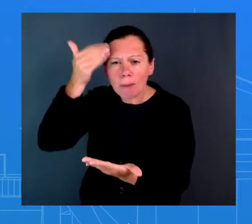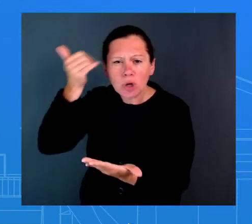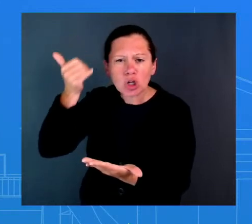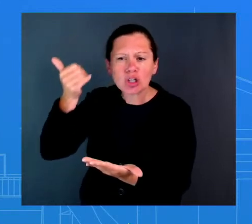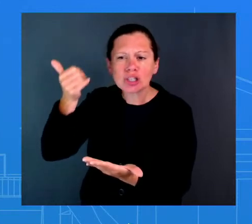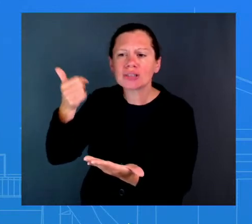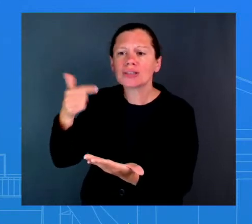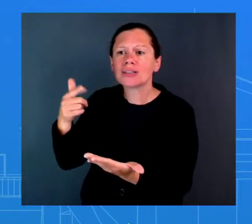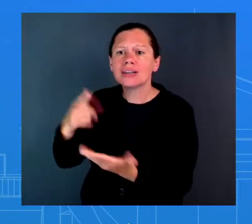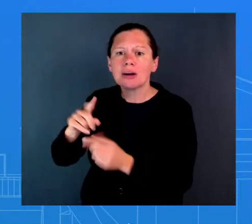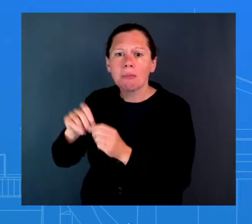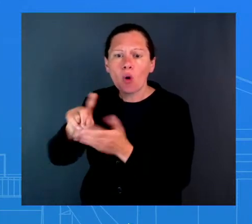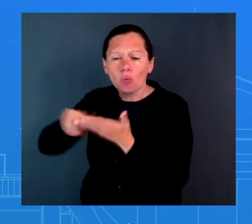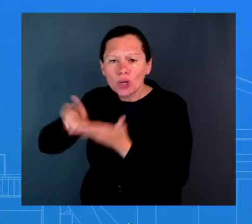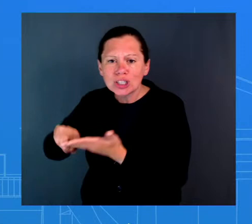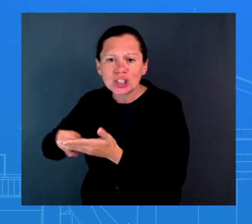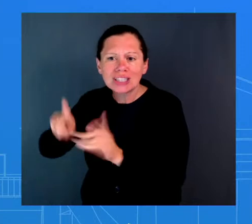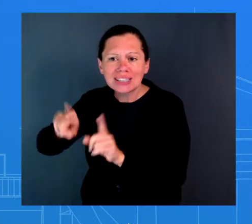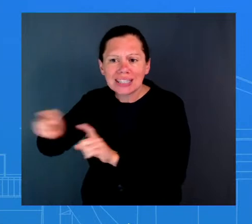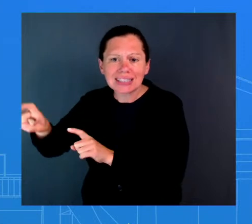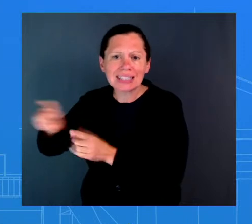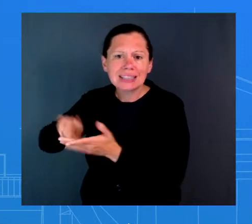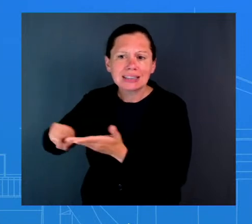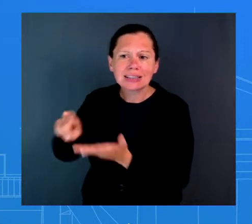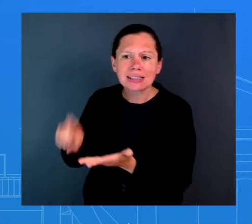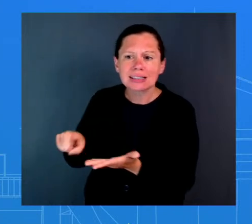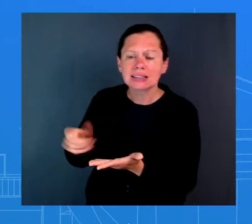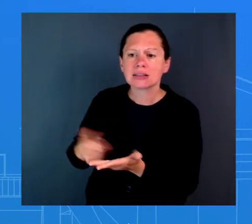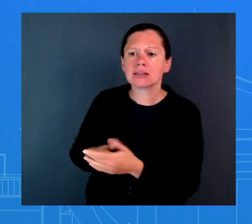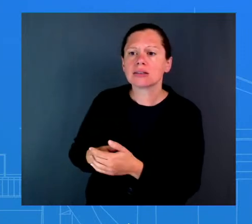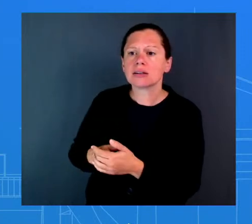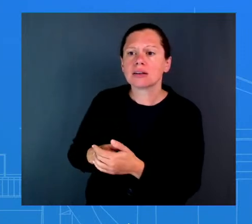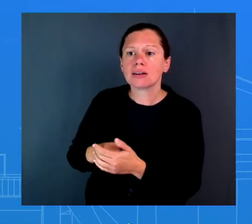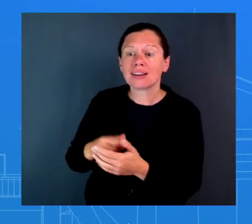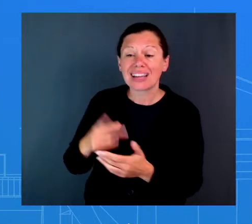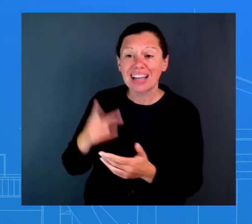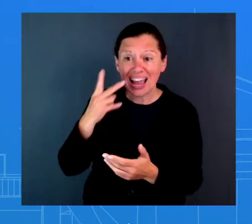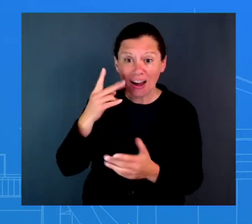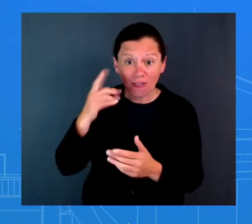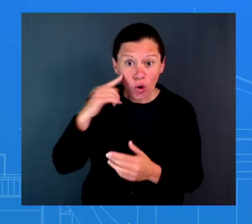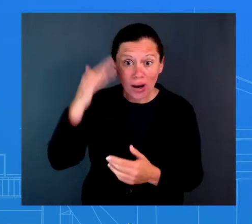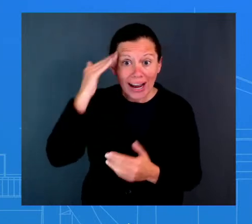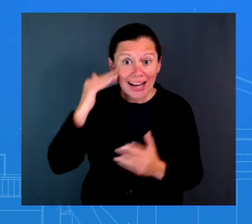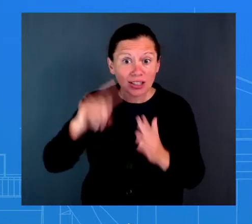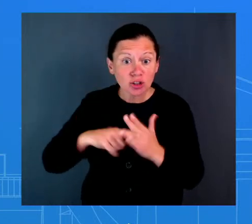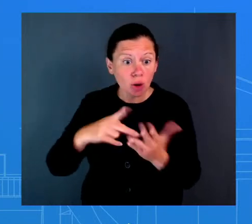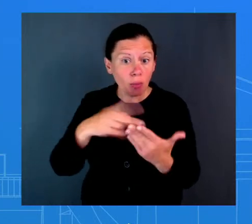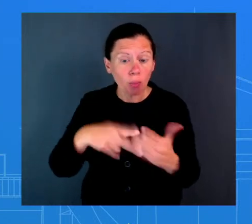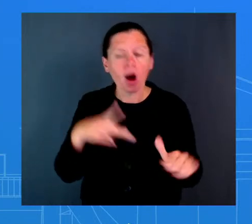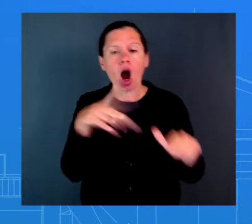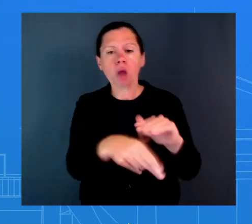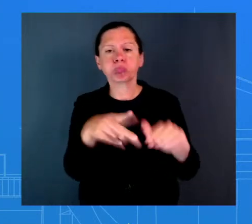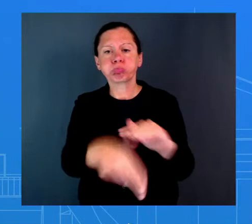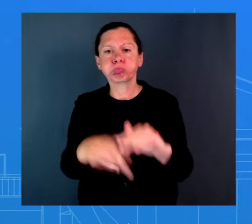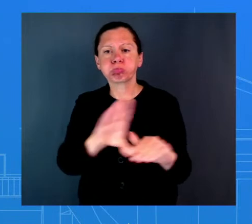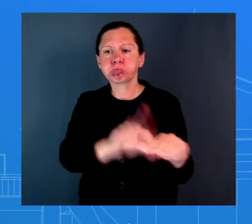Head Start slots for 10,000 kids. Risk significant delays for travelers that we -- that we'll see across the country